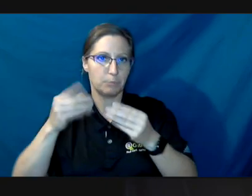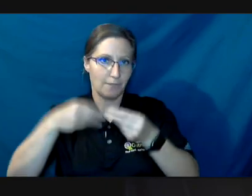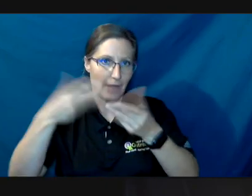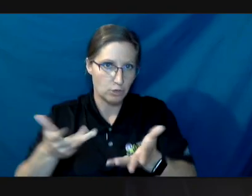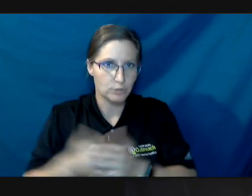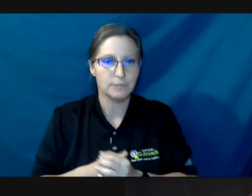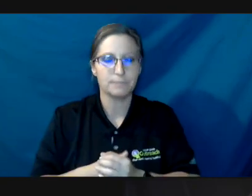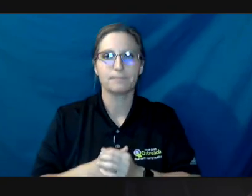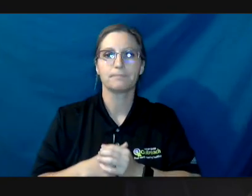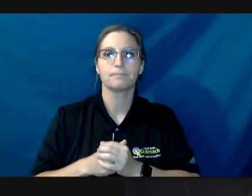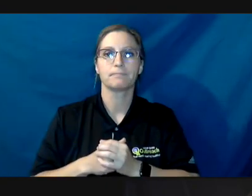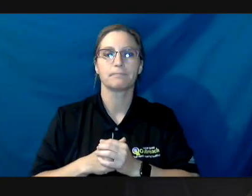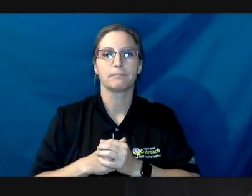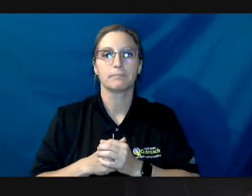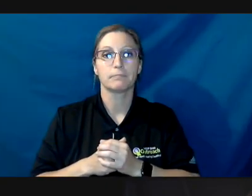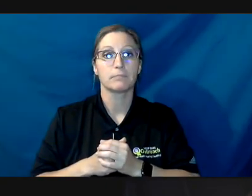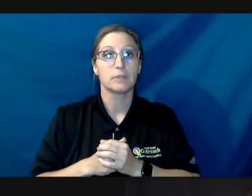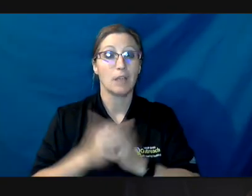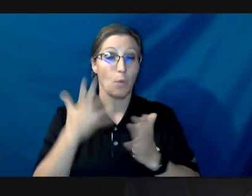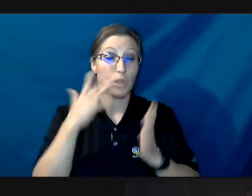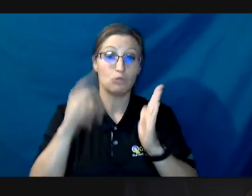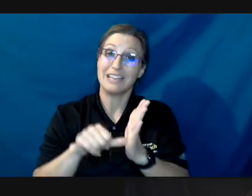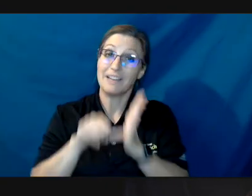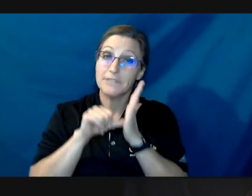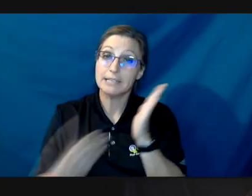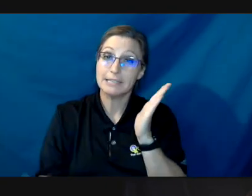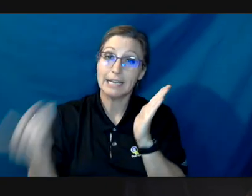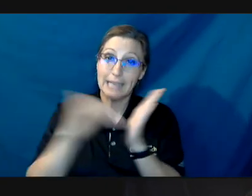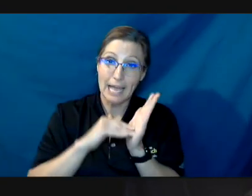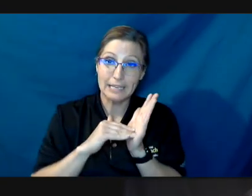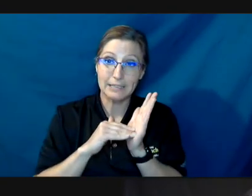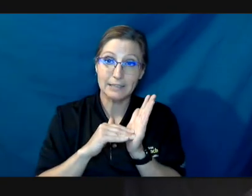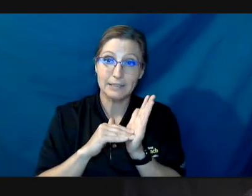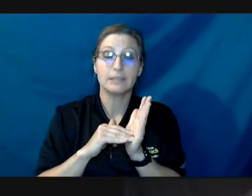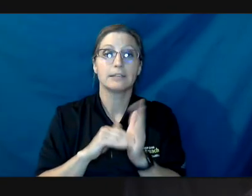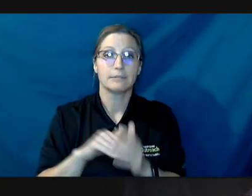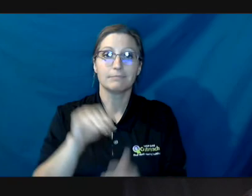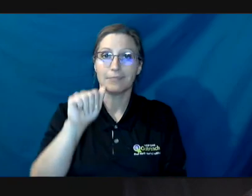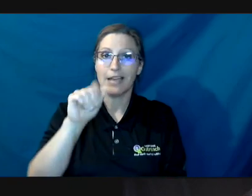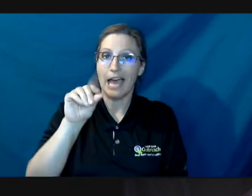Just emphasizing, again, an administrator